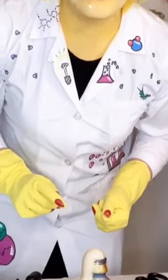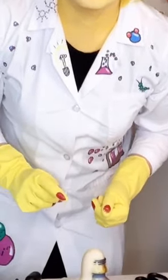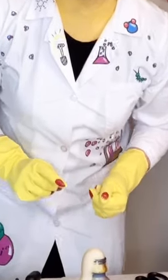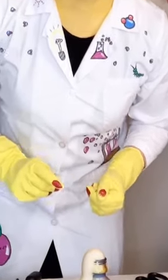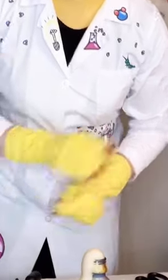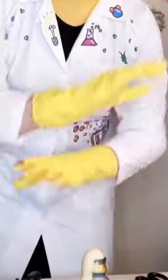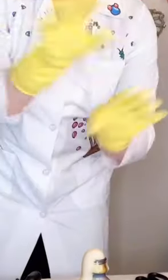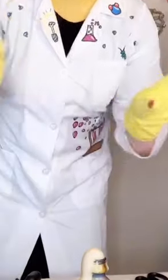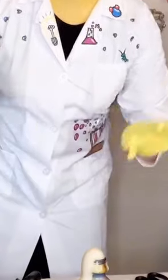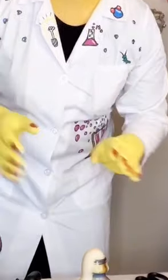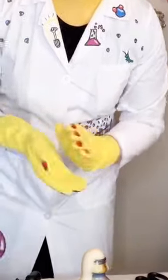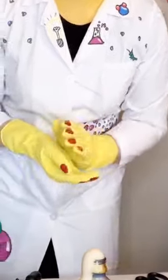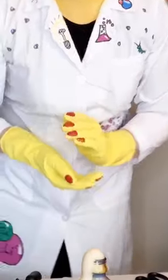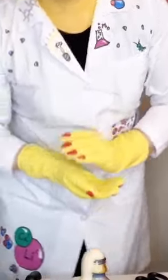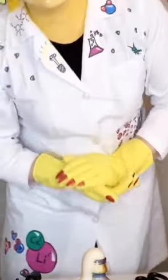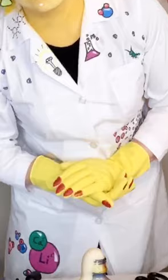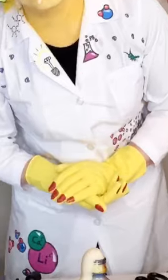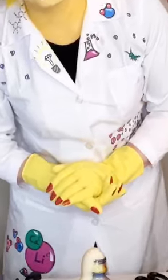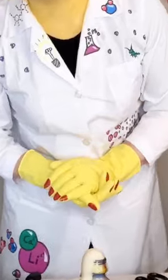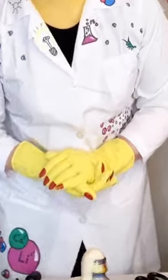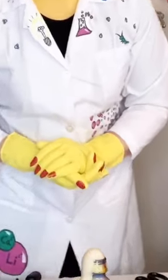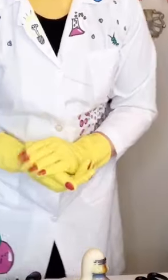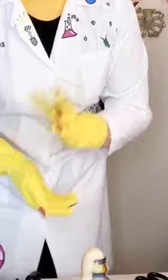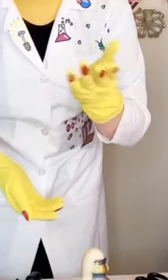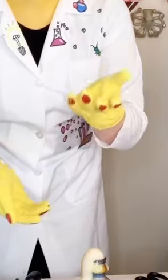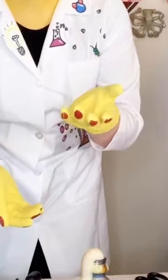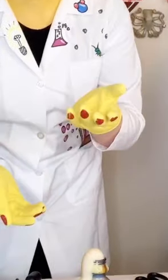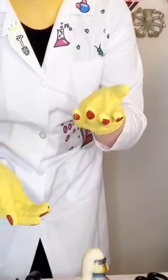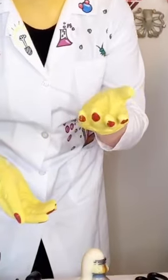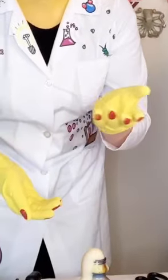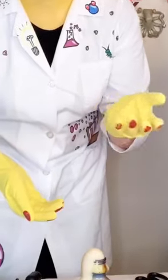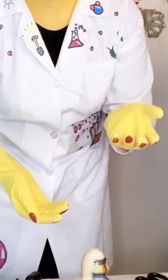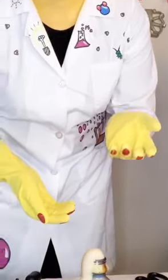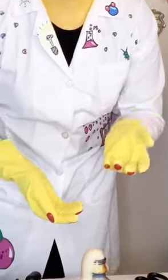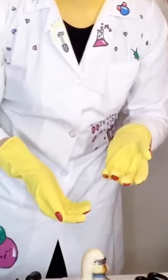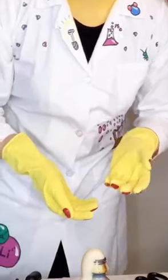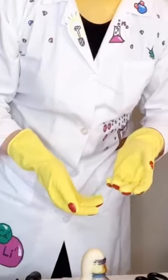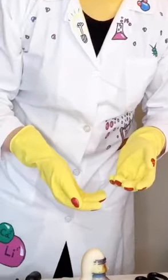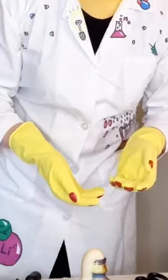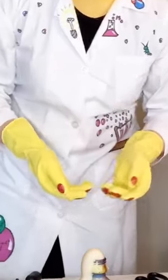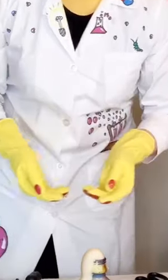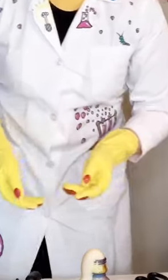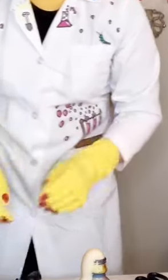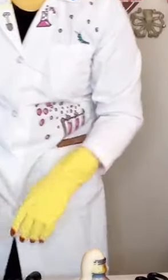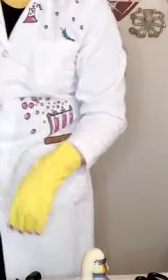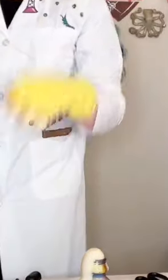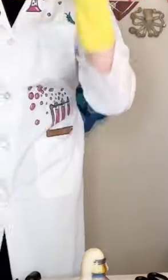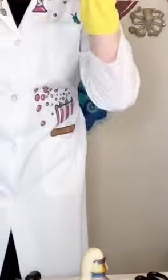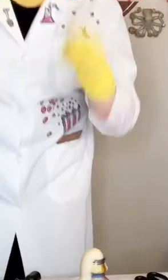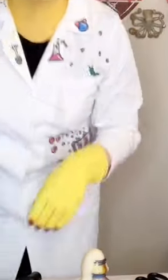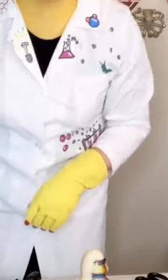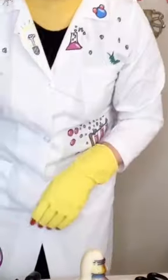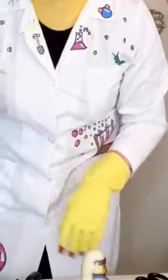well, don't feed it elephants. If you, by chance, have an elephant, I'd like to see your elephant. BARB: Don't feed your elephant. But don't put it on your elephant. It just kind of looks like Elephant's